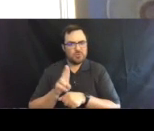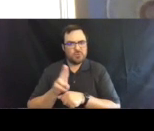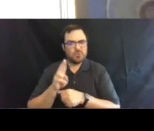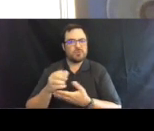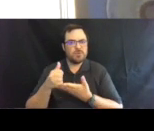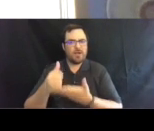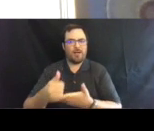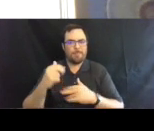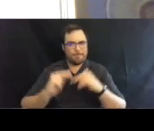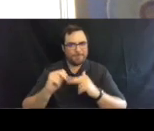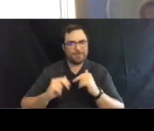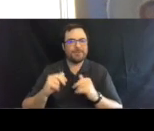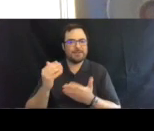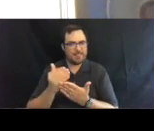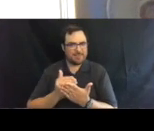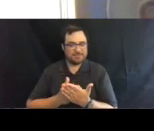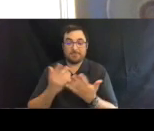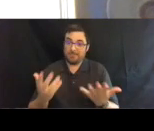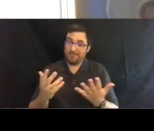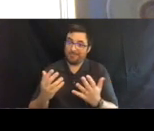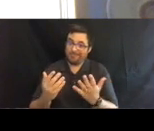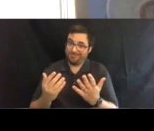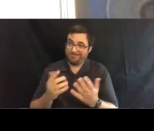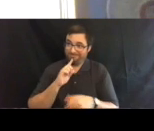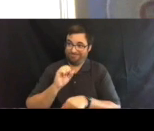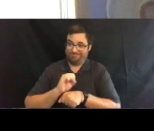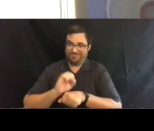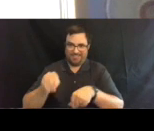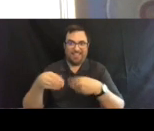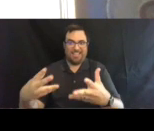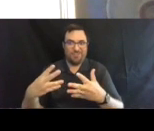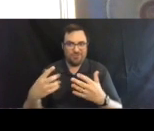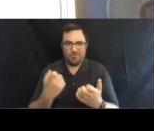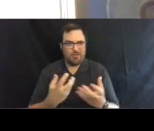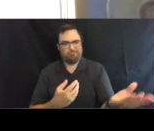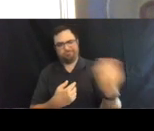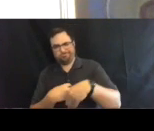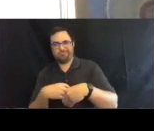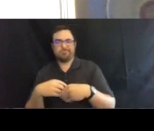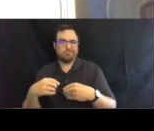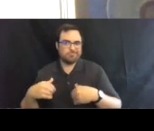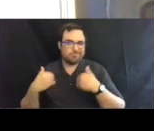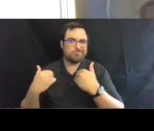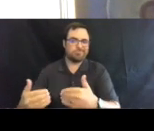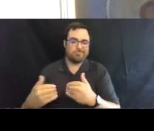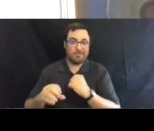In fact, they give you a lot of things that you could build right into your lesson and extend your lesson into another one